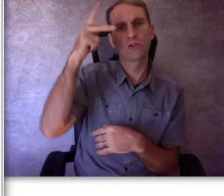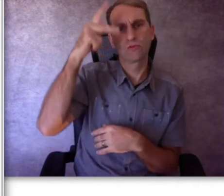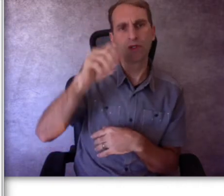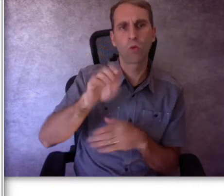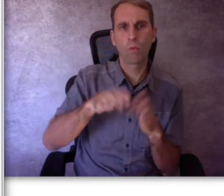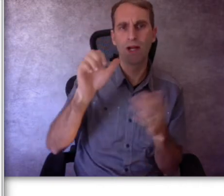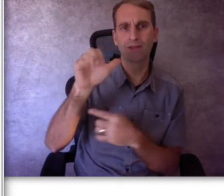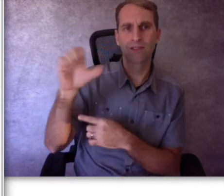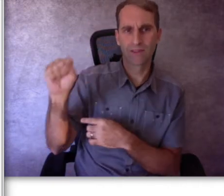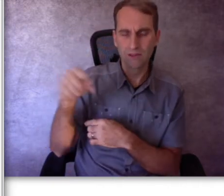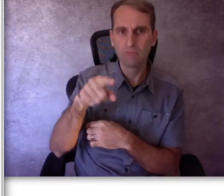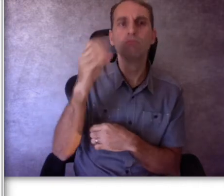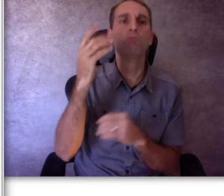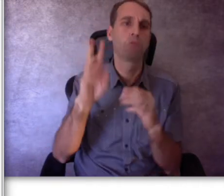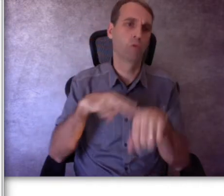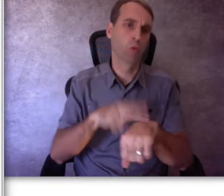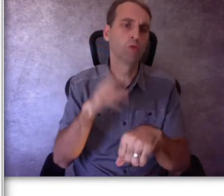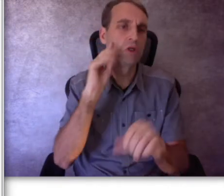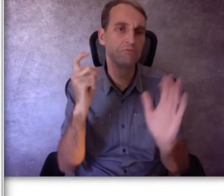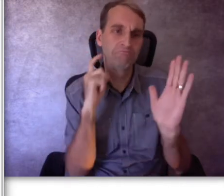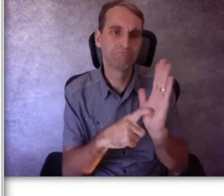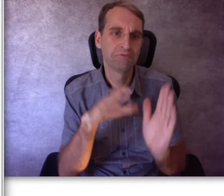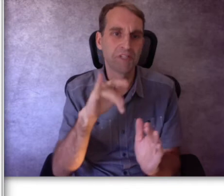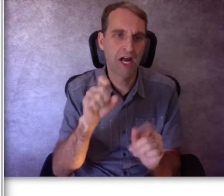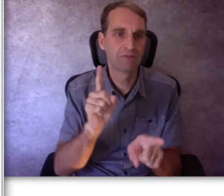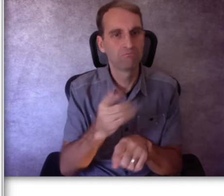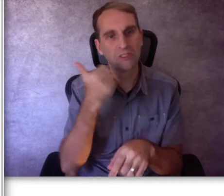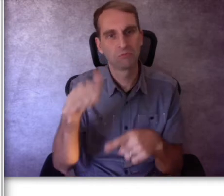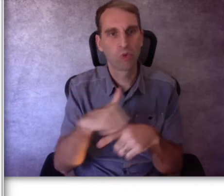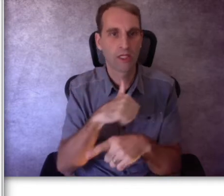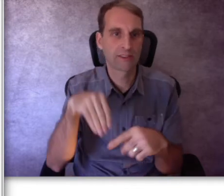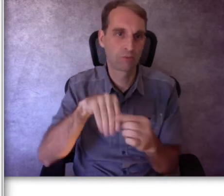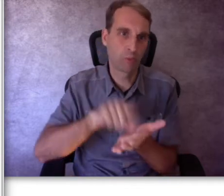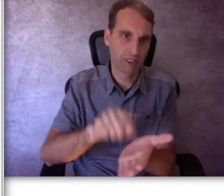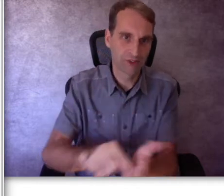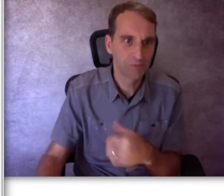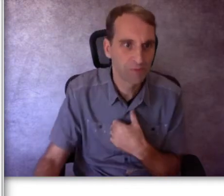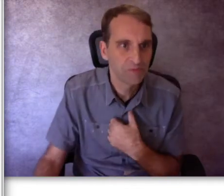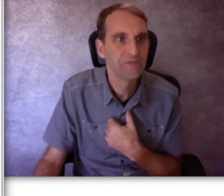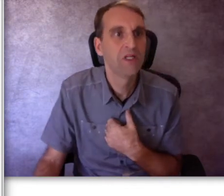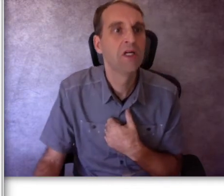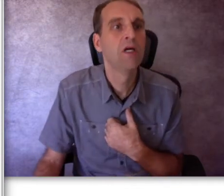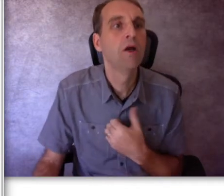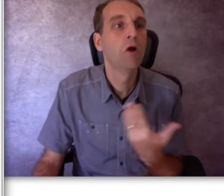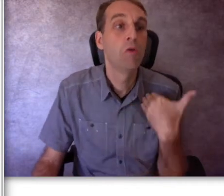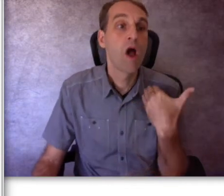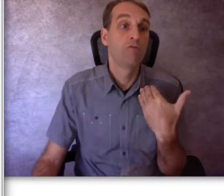That is the philosophy of Open Access, and of course we will cite the best practices in publishing.